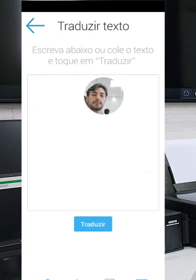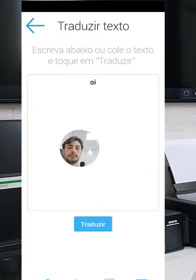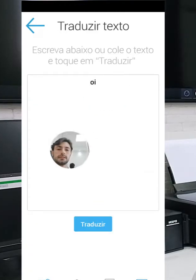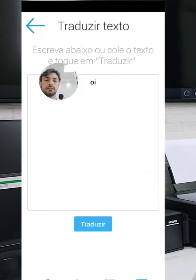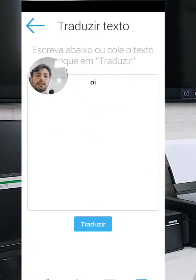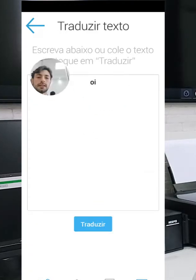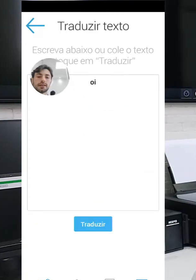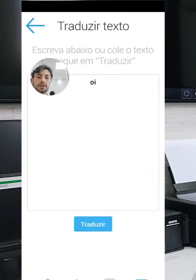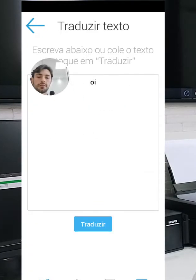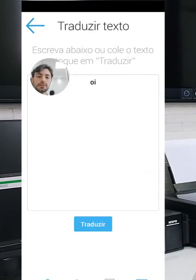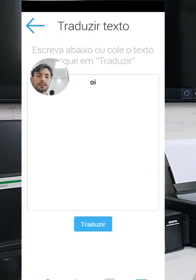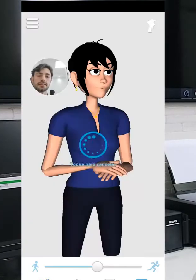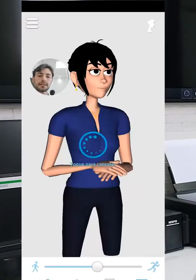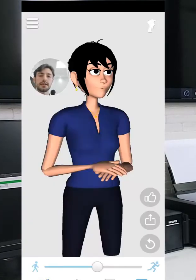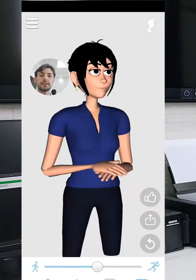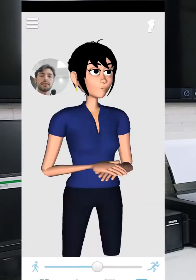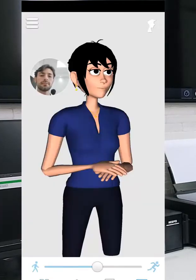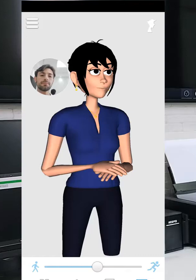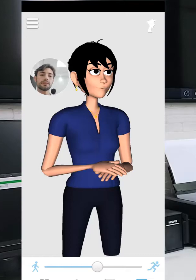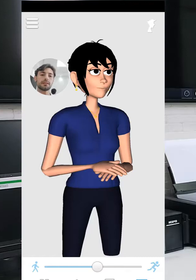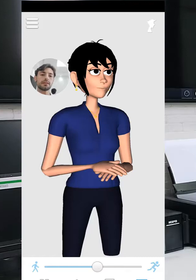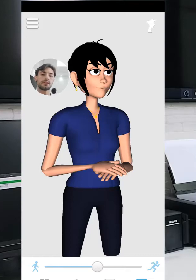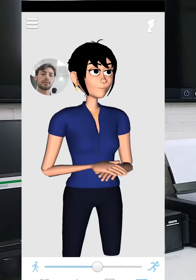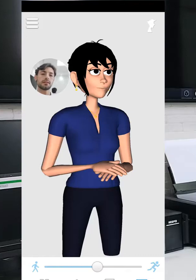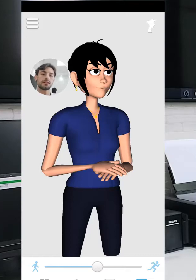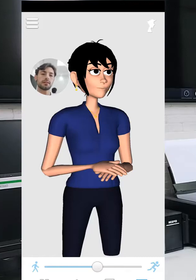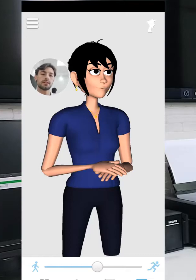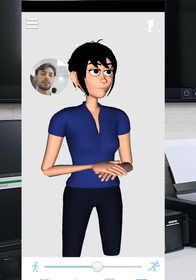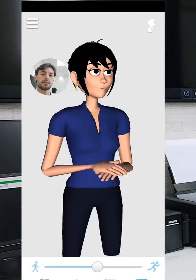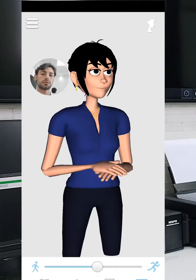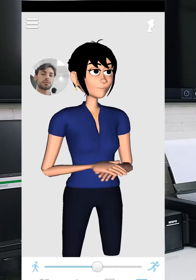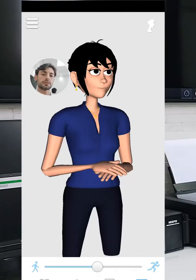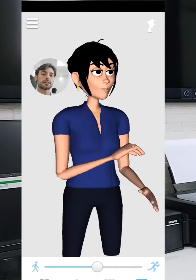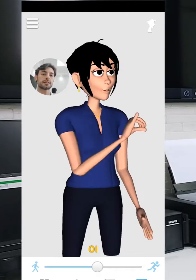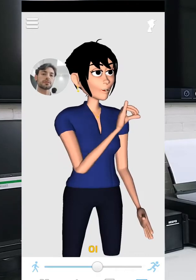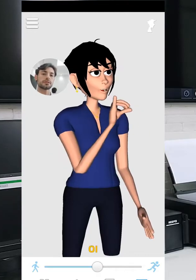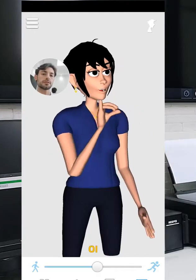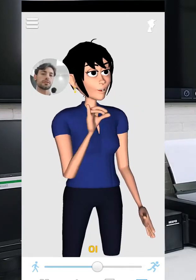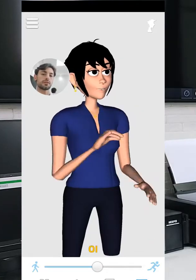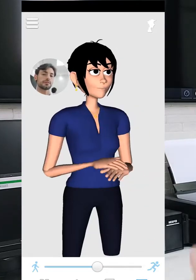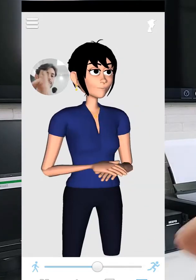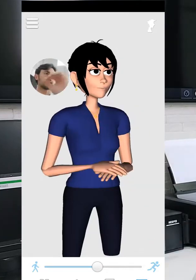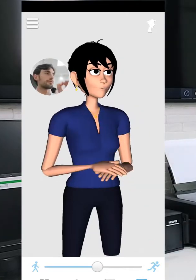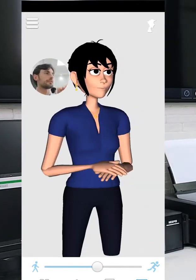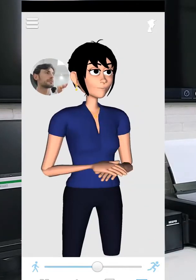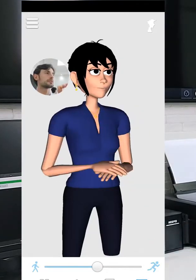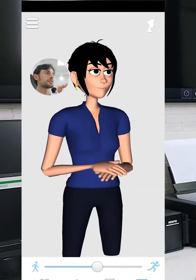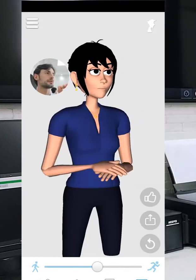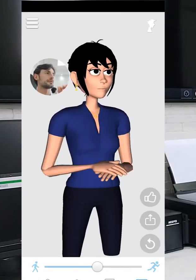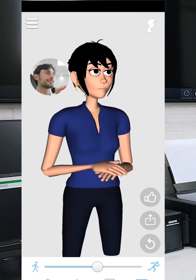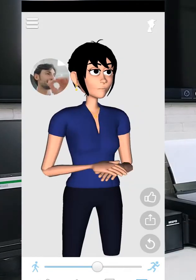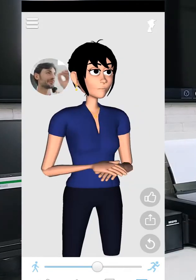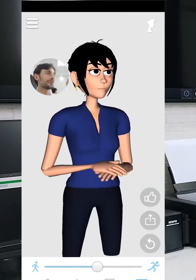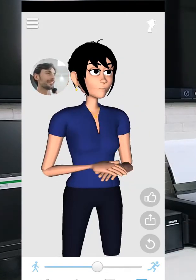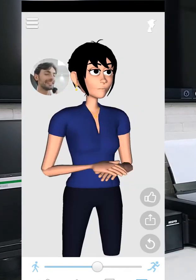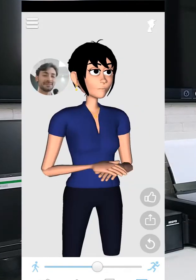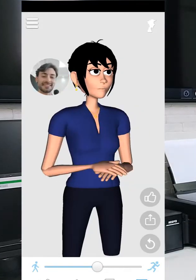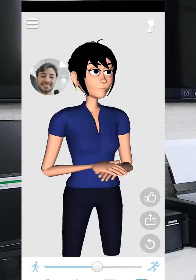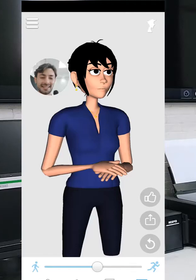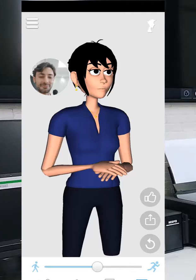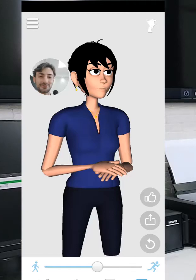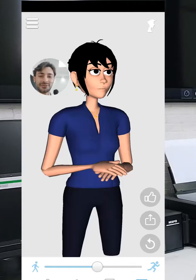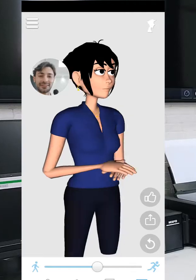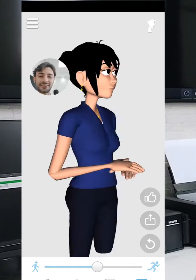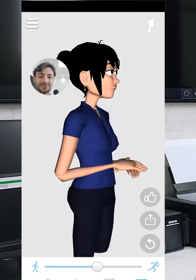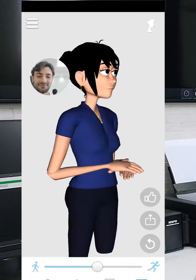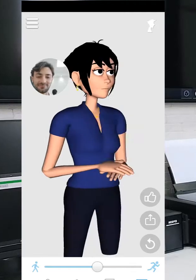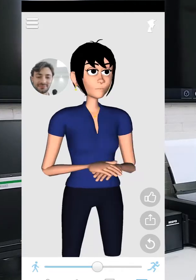And here you will insert what you will translate. Look, she made the symbol of Oi in books. It's very cool!